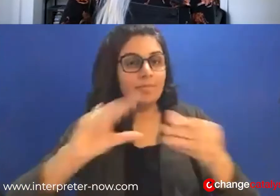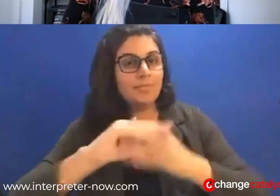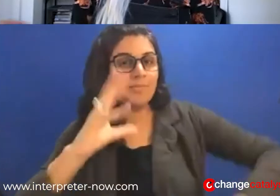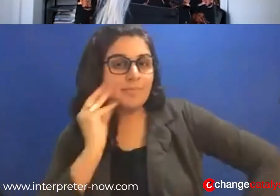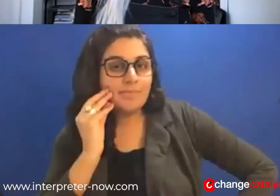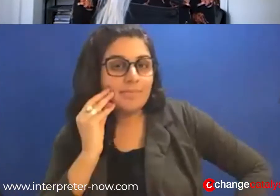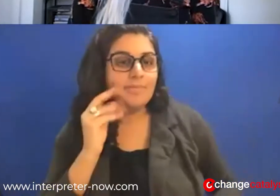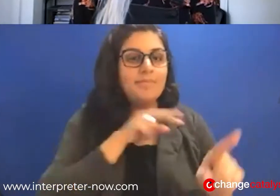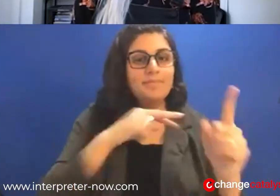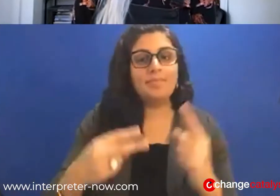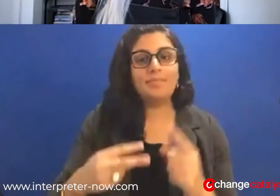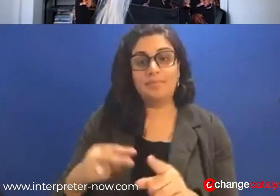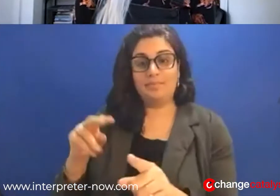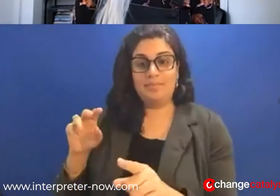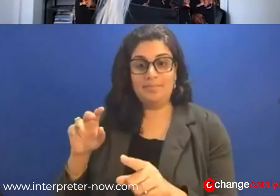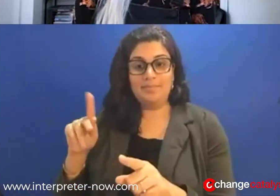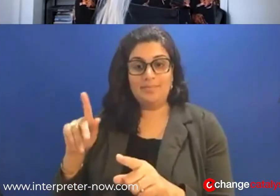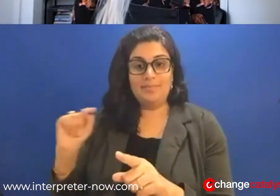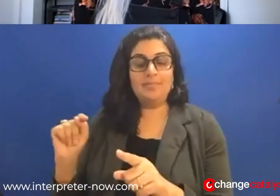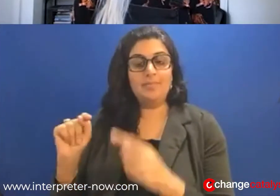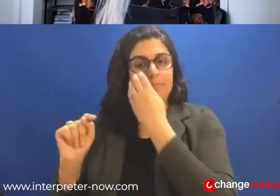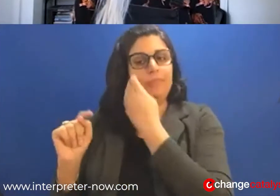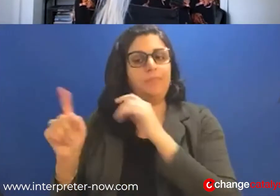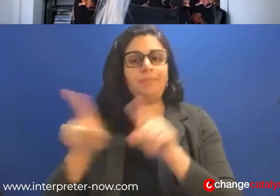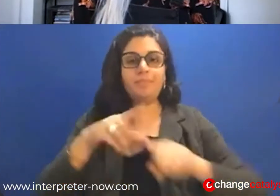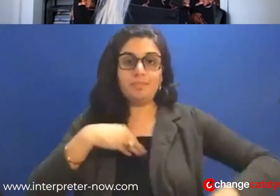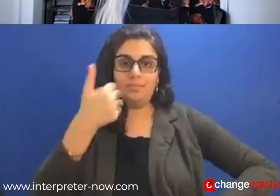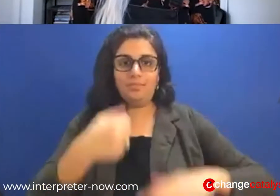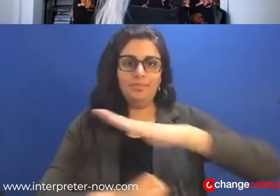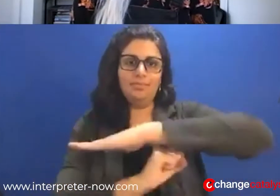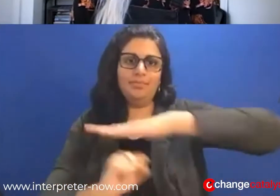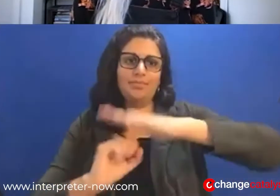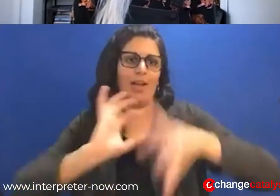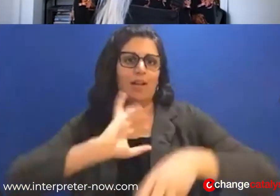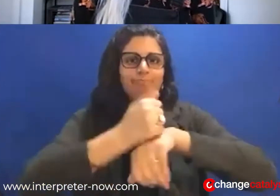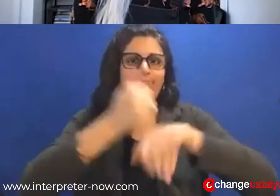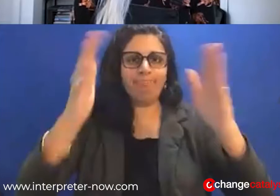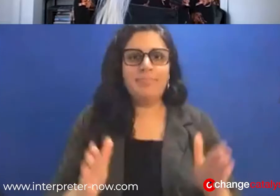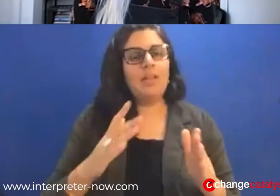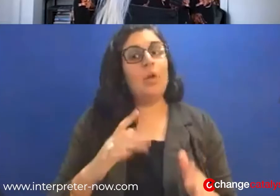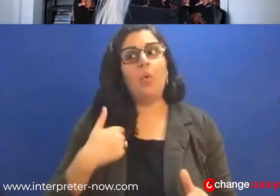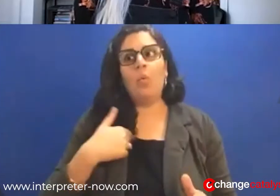And I think as White founders, it's our responsibility to be aware of and acknowledge the privilege that we have.